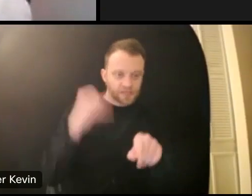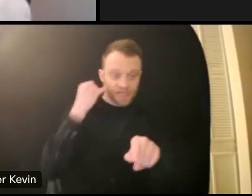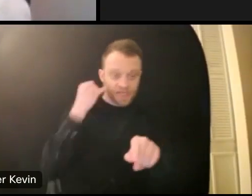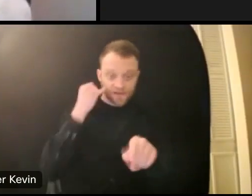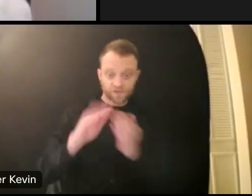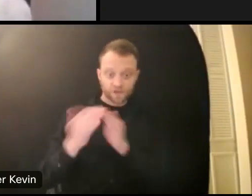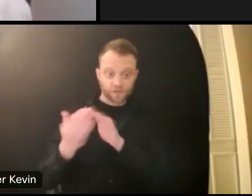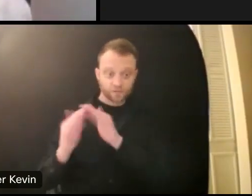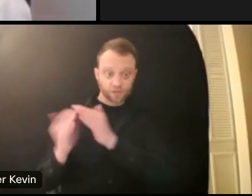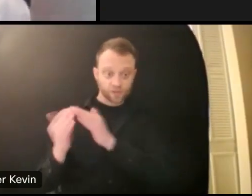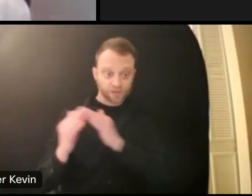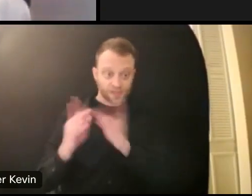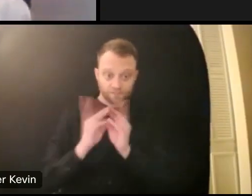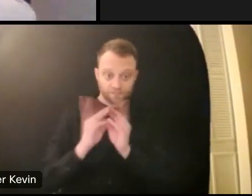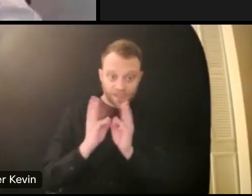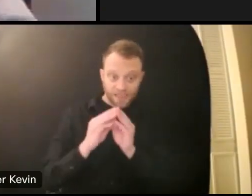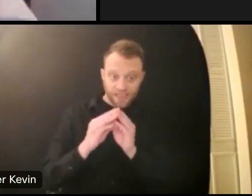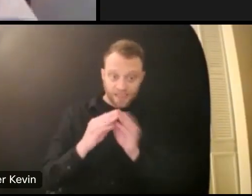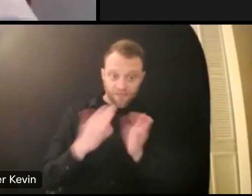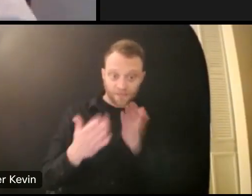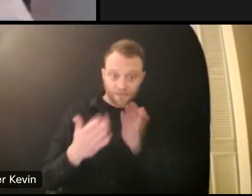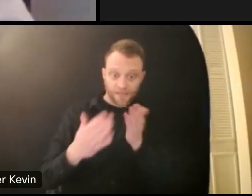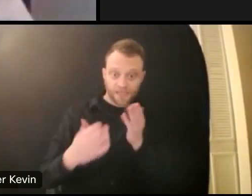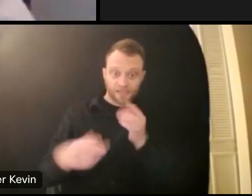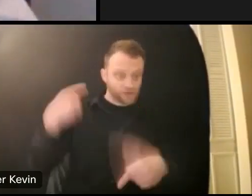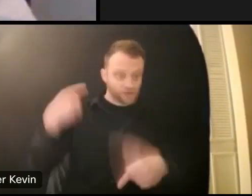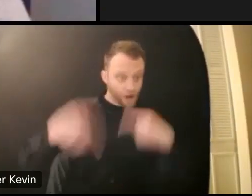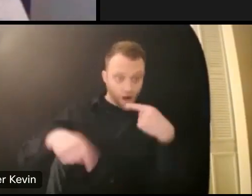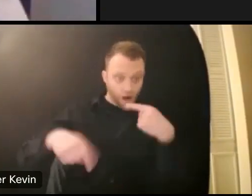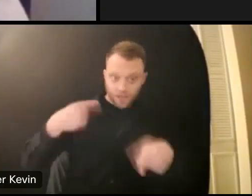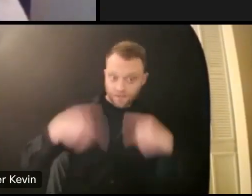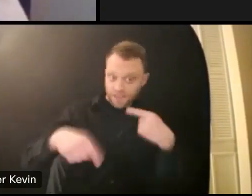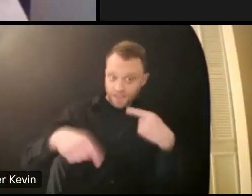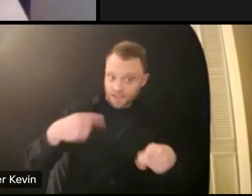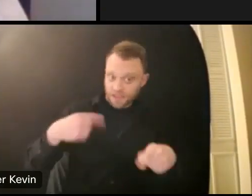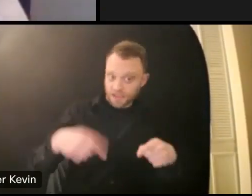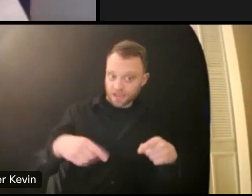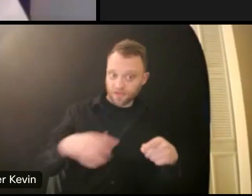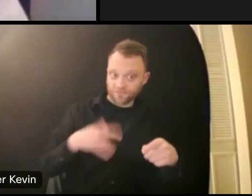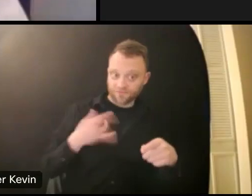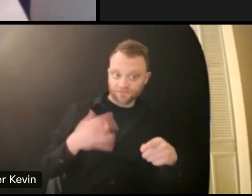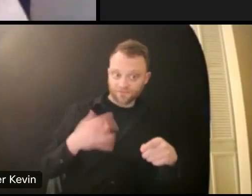that might be controversial, a good way to handle that would be to have a special meeting where the